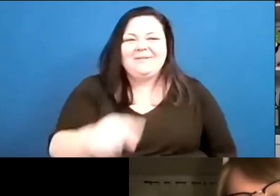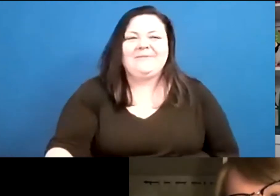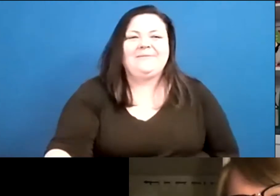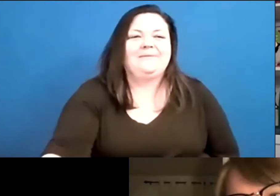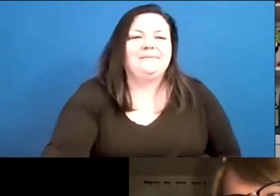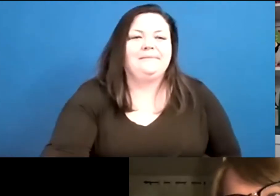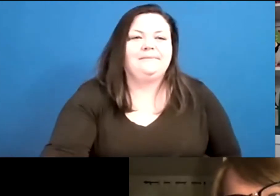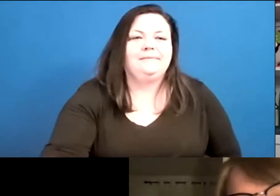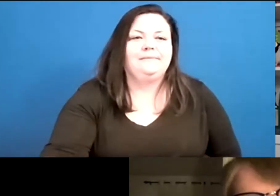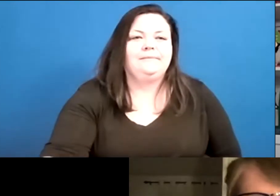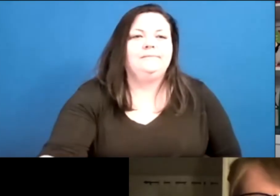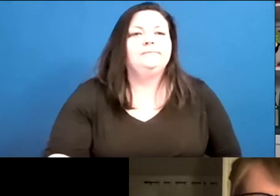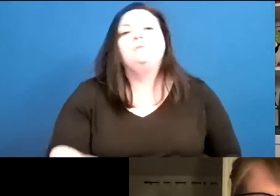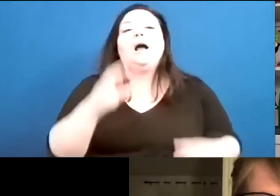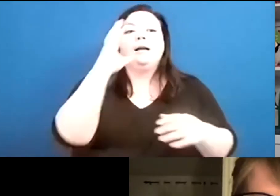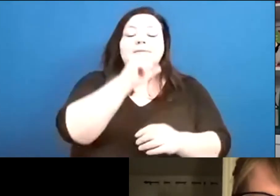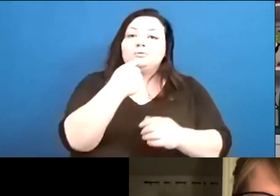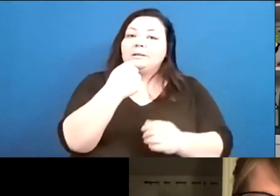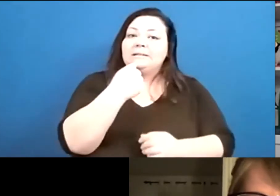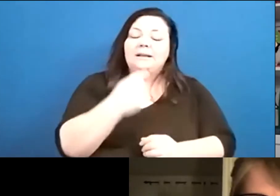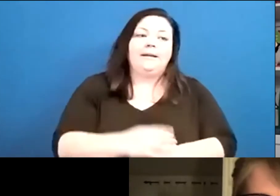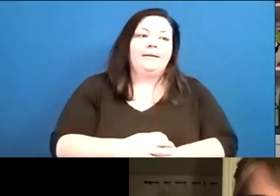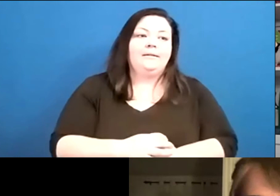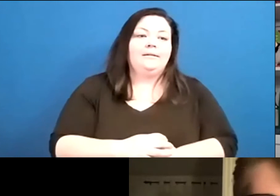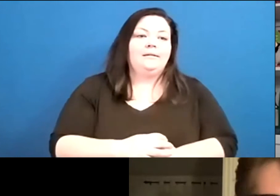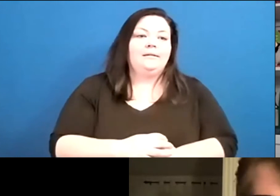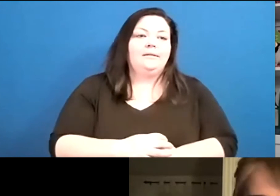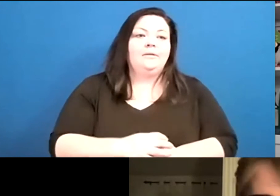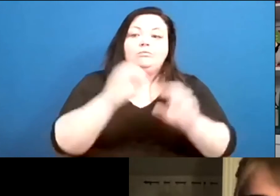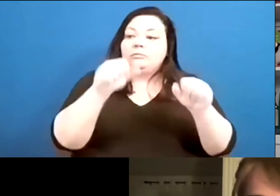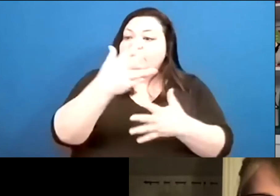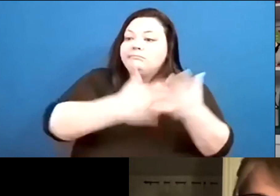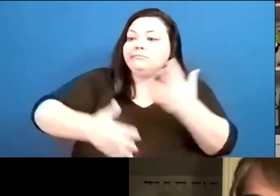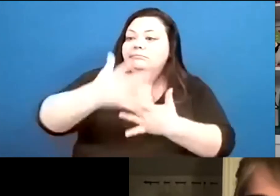um, I just want to say, um, you know, we can hang out here for a while if you want, um,